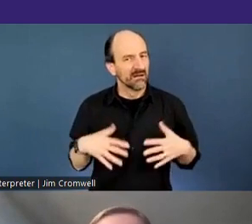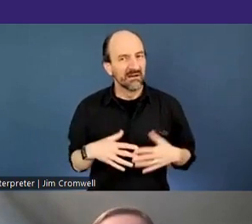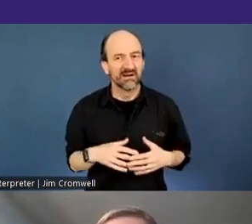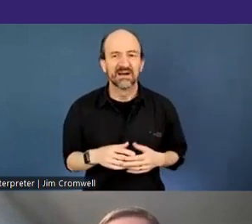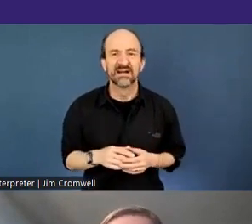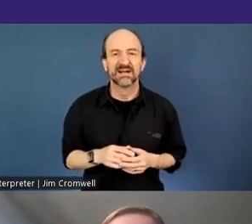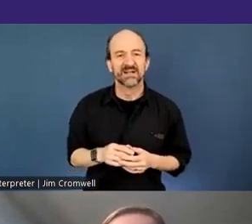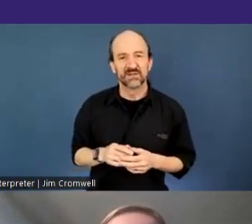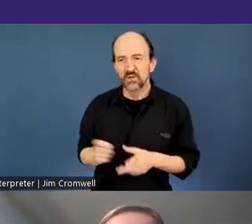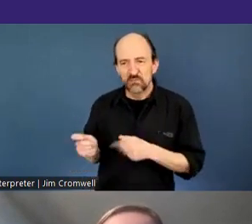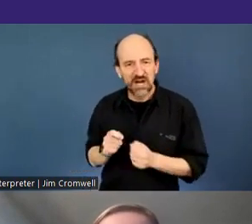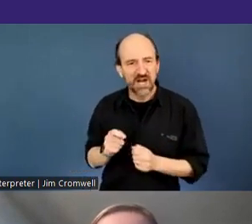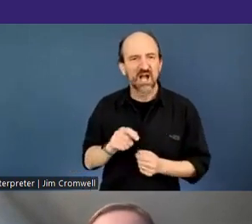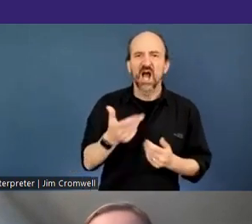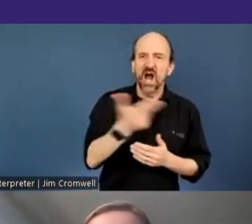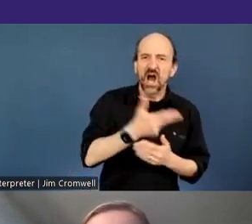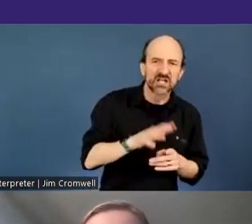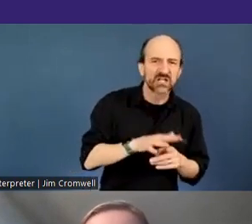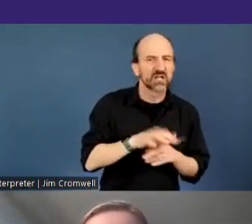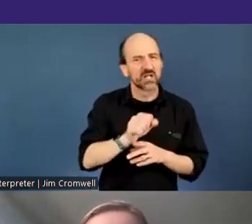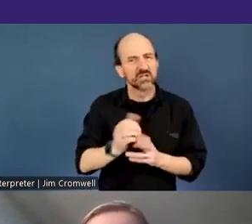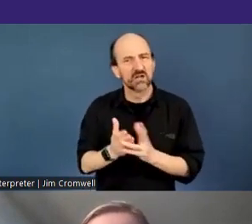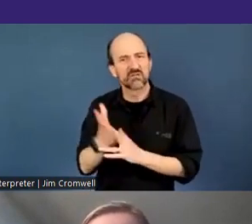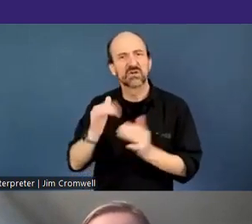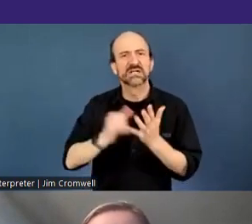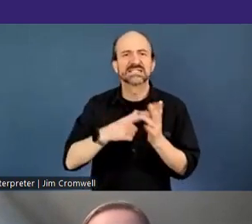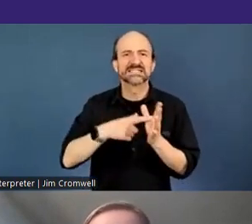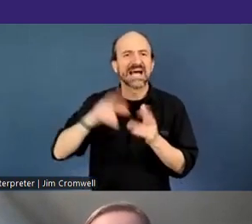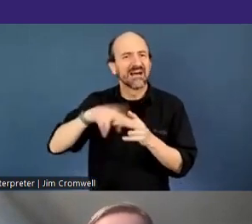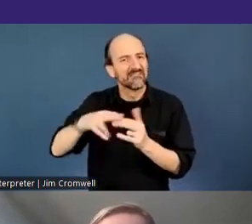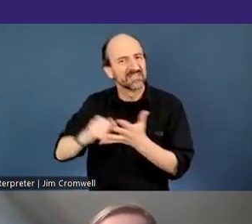Moorlands which is under represented and supporting communities.